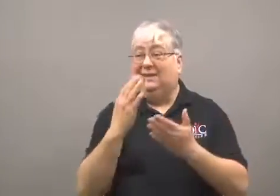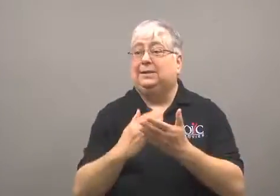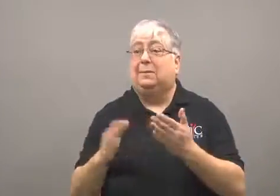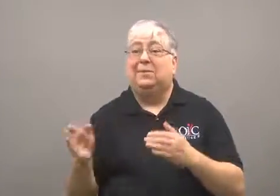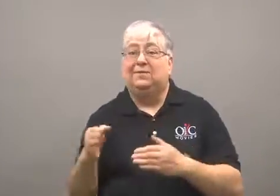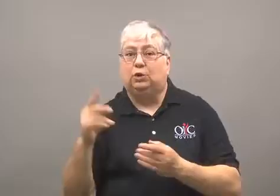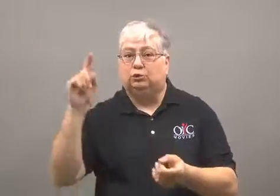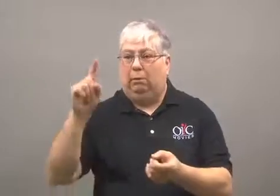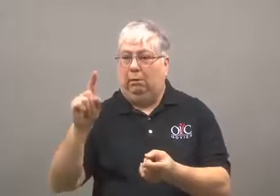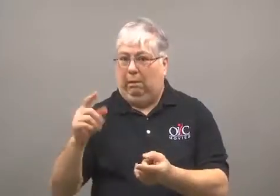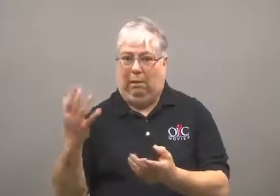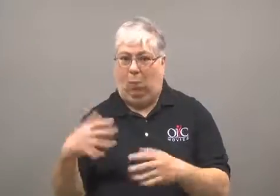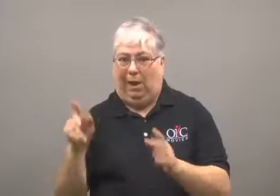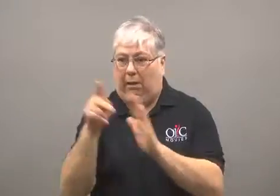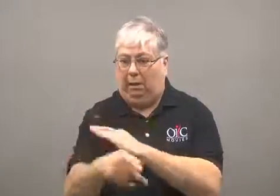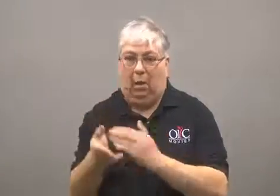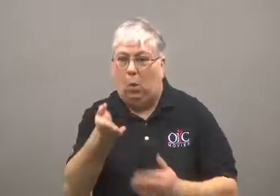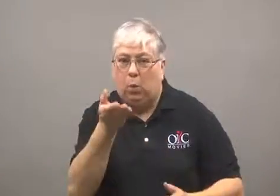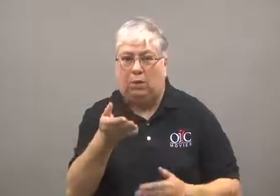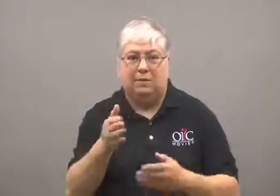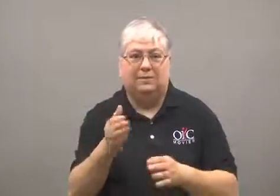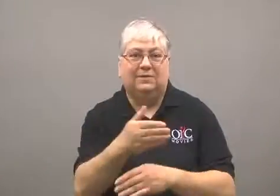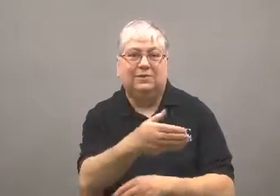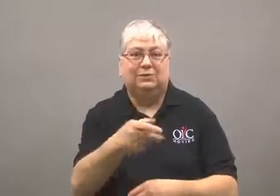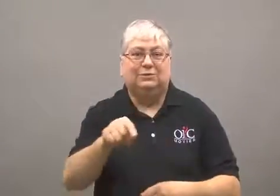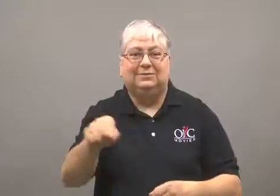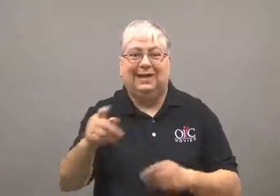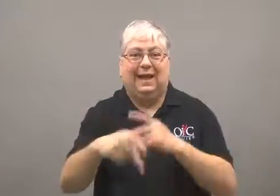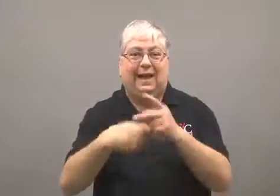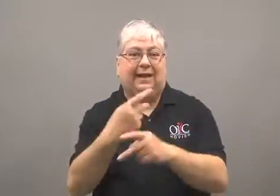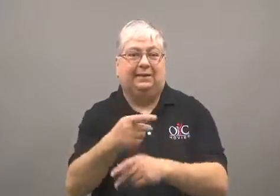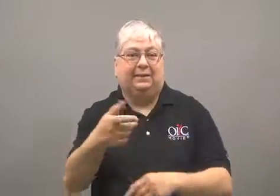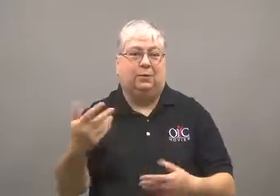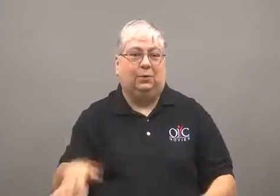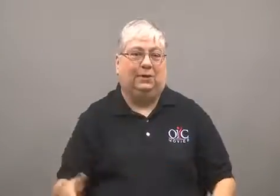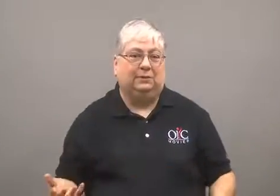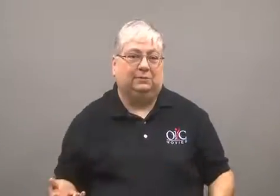They also didn't want endangered fish species wiped out.